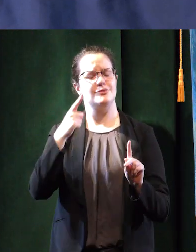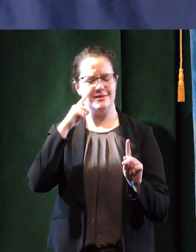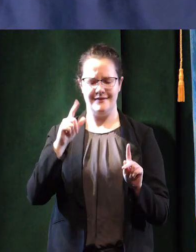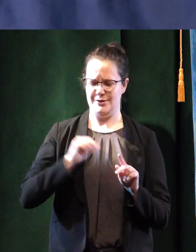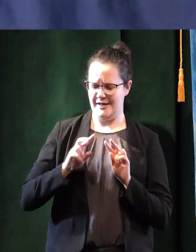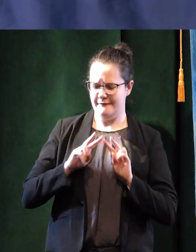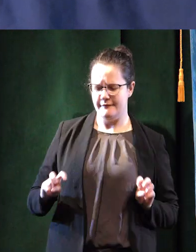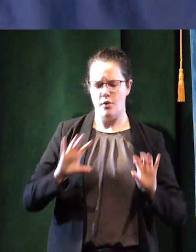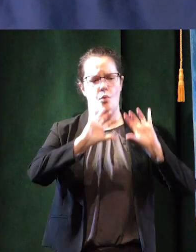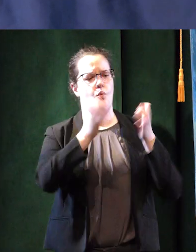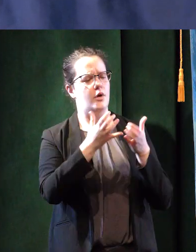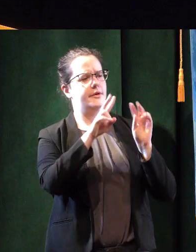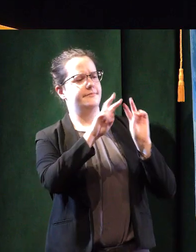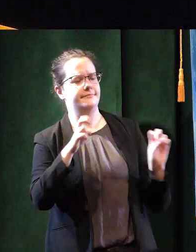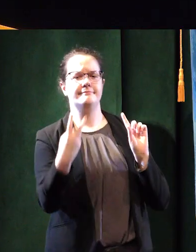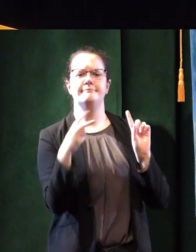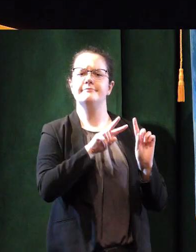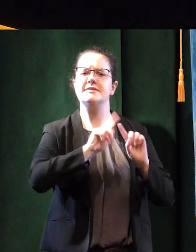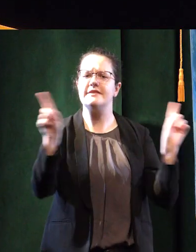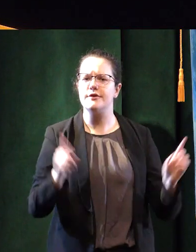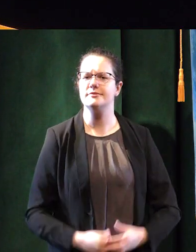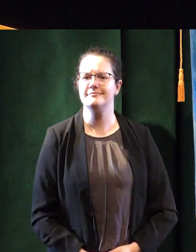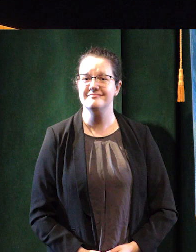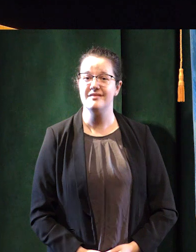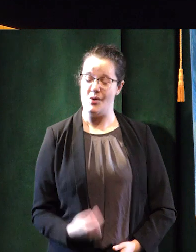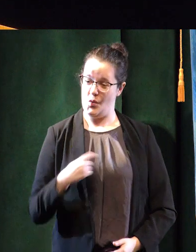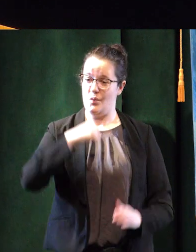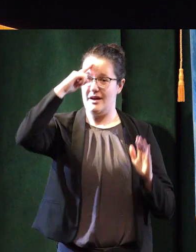ourselves differently we hope that your time at Genesee has given you the